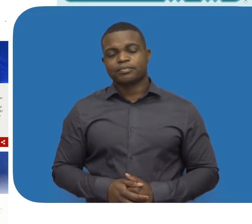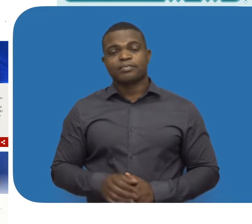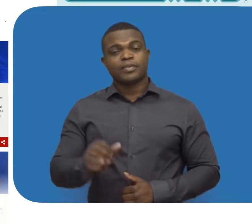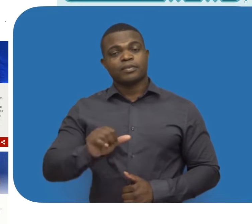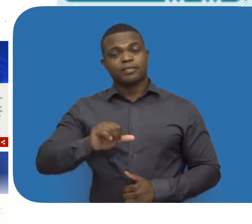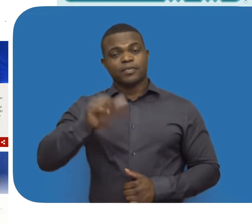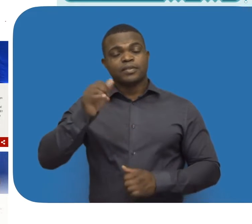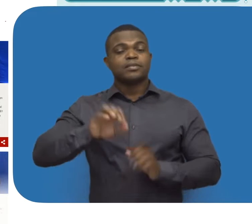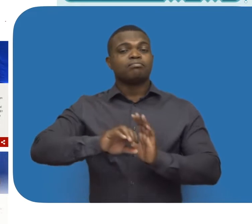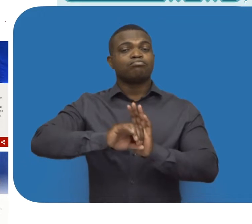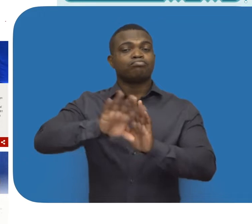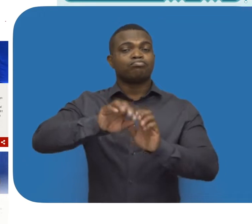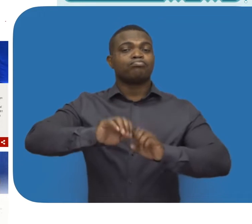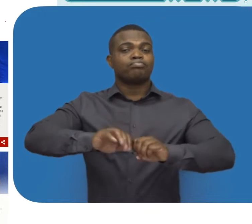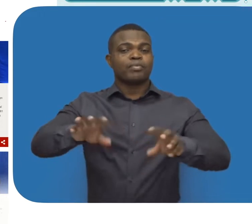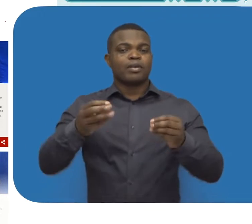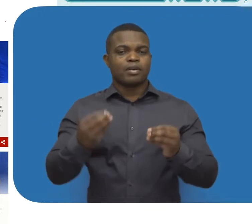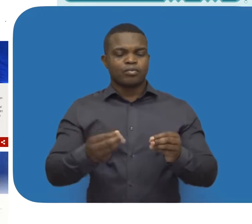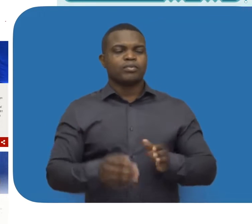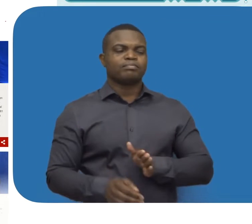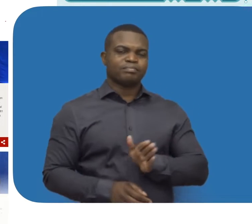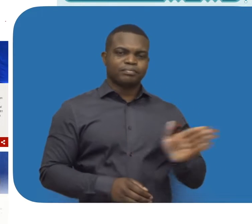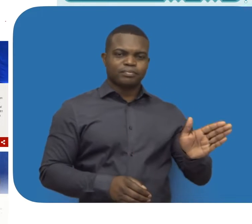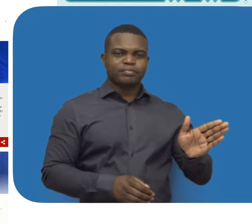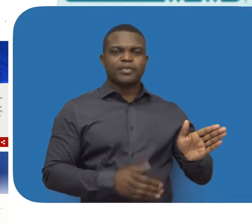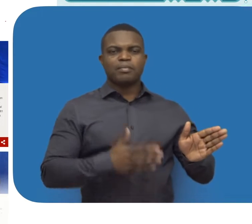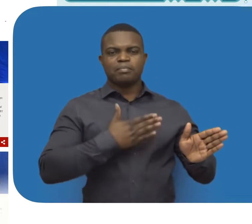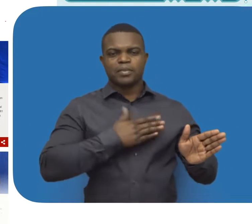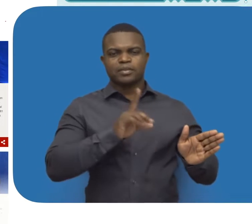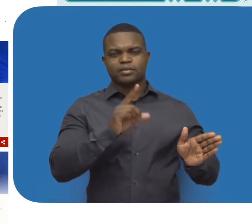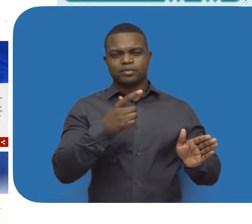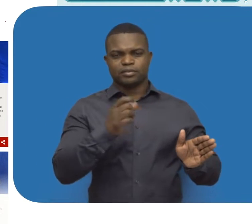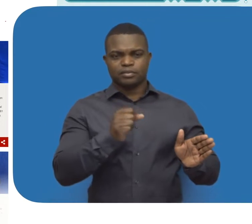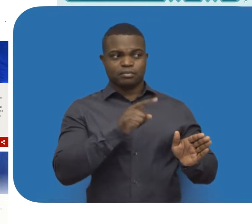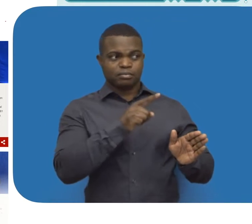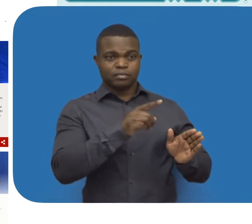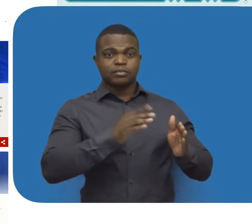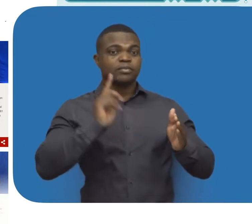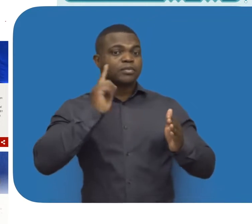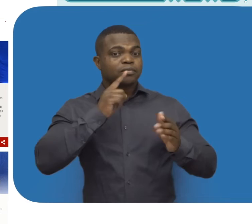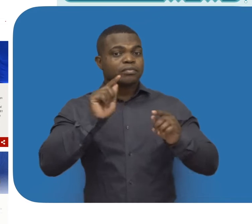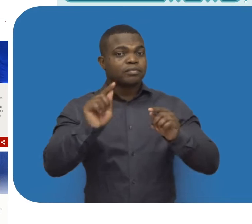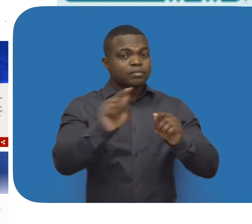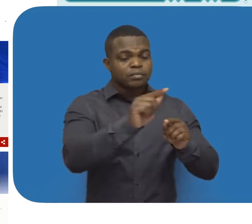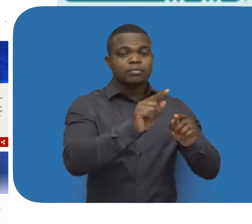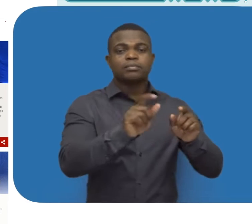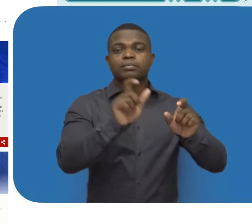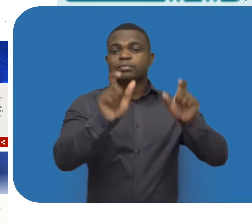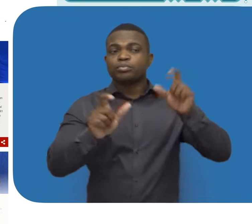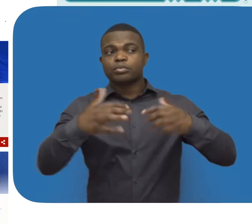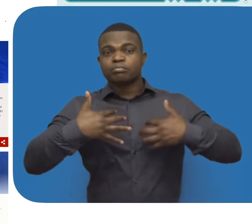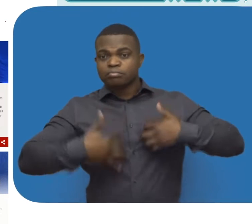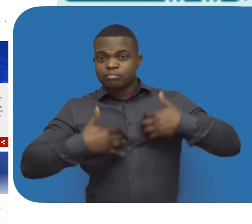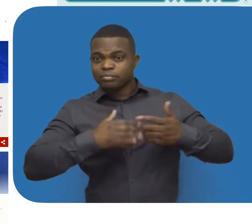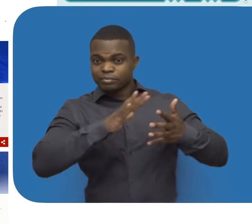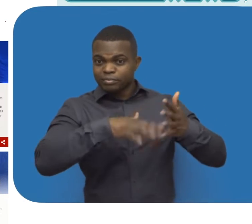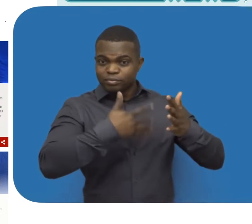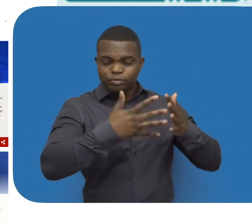The first one is My DGS, a community portal for deaf people and others interested in DGS and deaf culture.